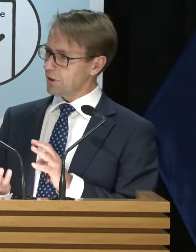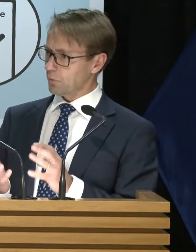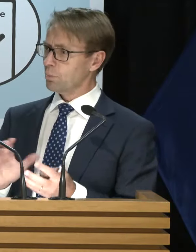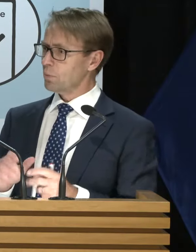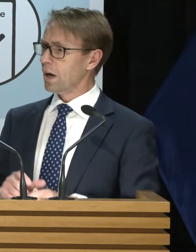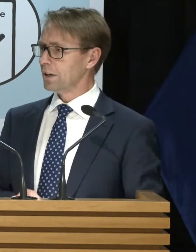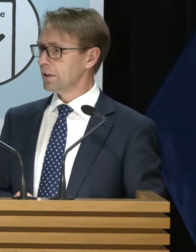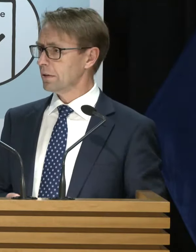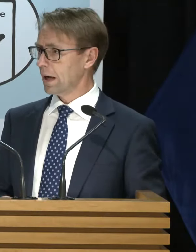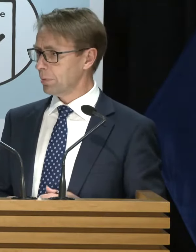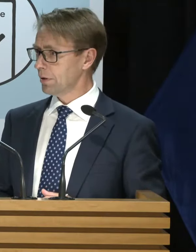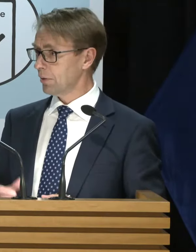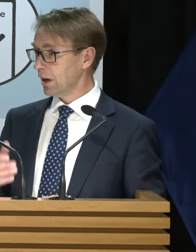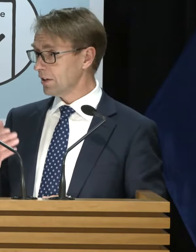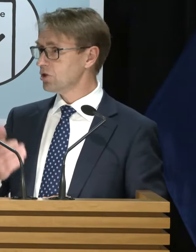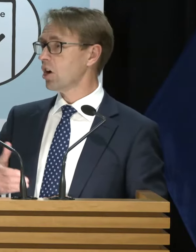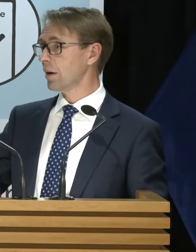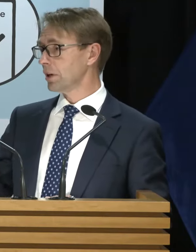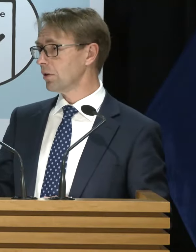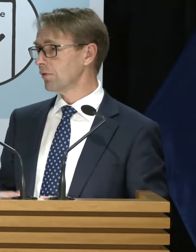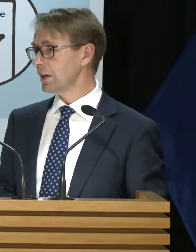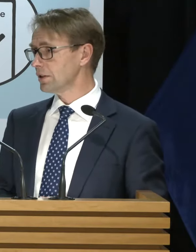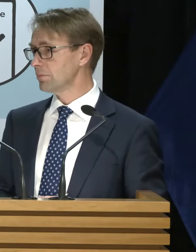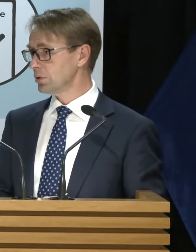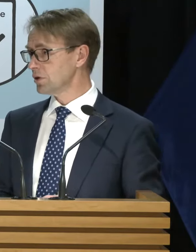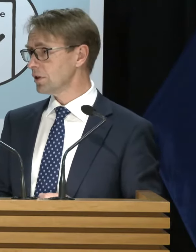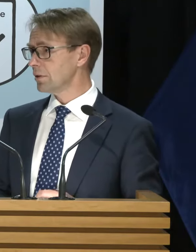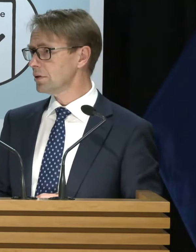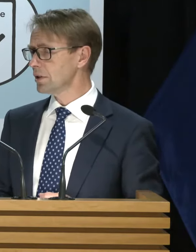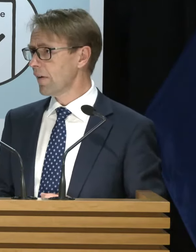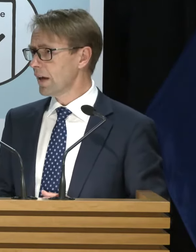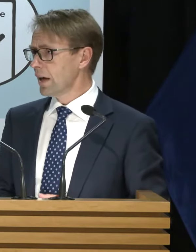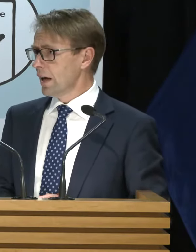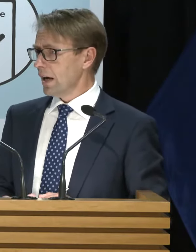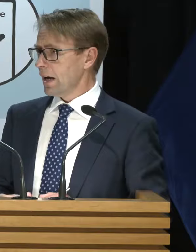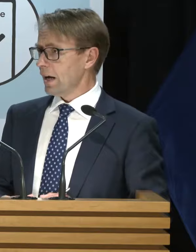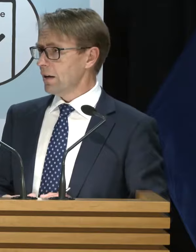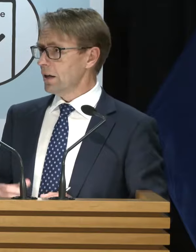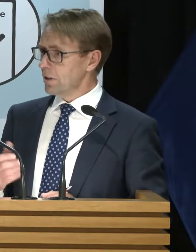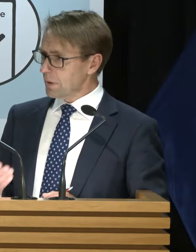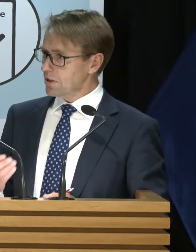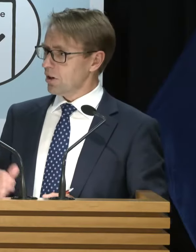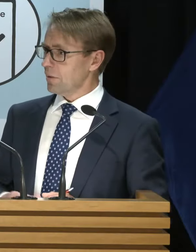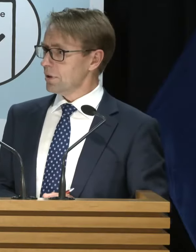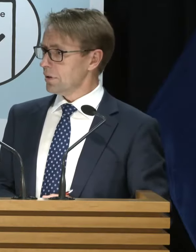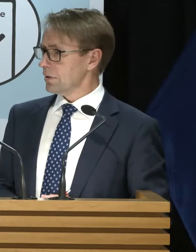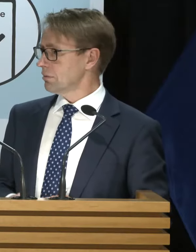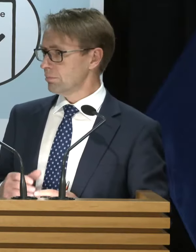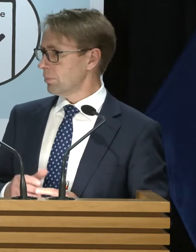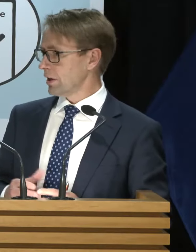winter with our maximum population immunity. That will be one thing we will